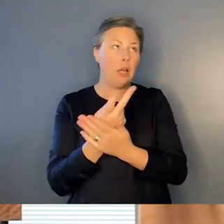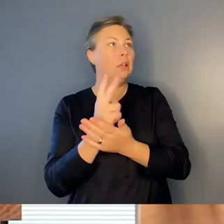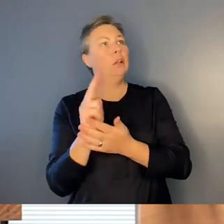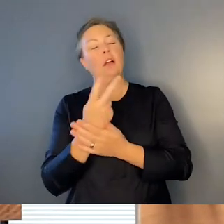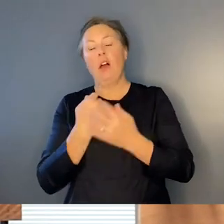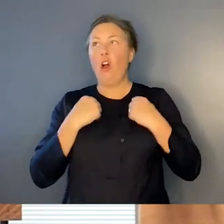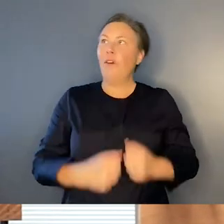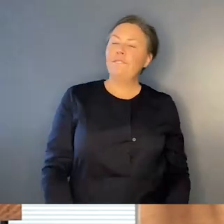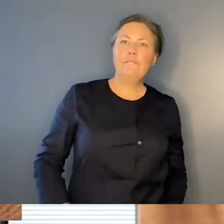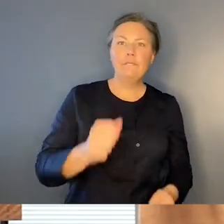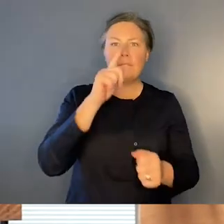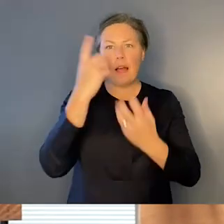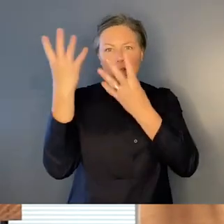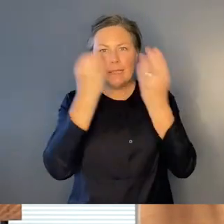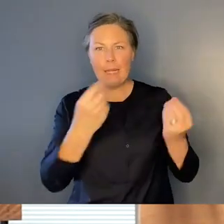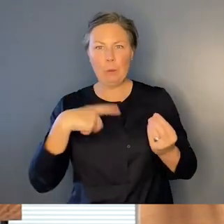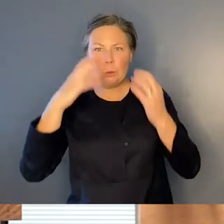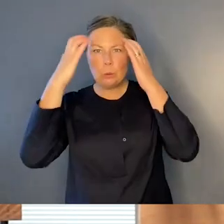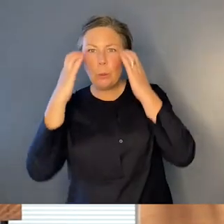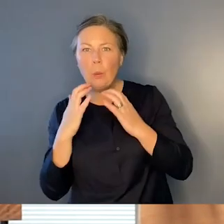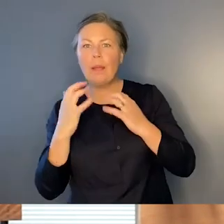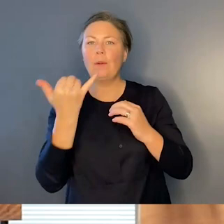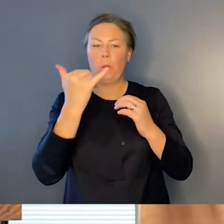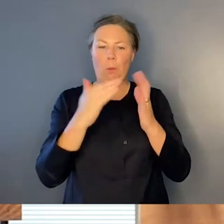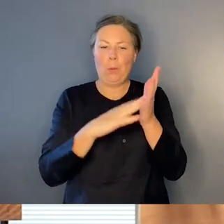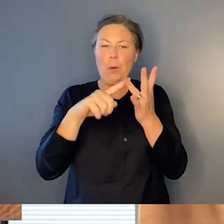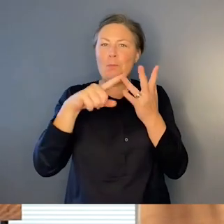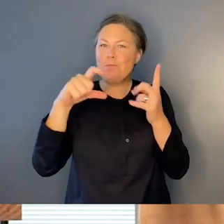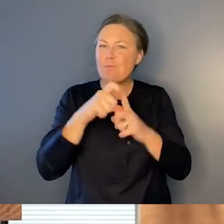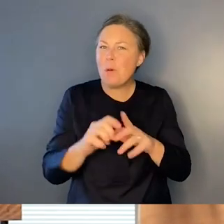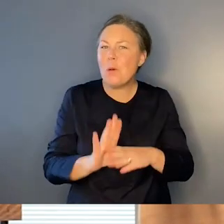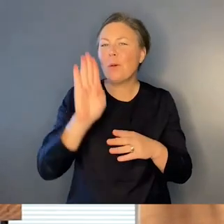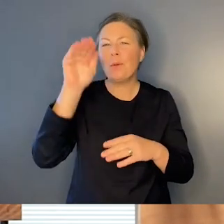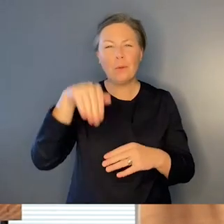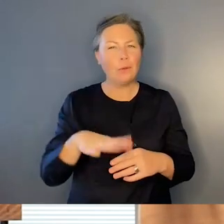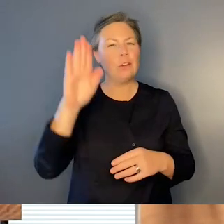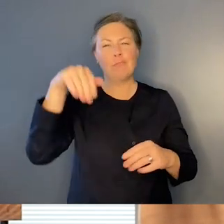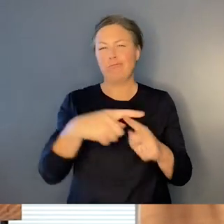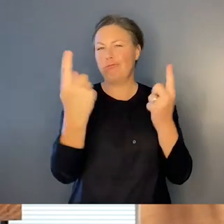which can be really difficult, changes in mood, as we've talked about, a whole range of symptoms.